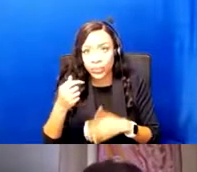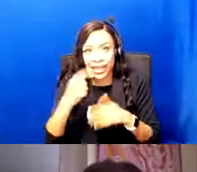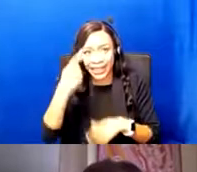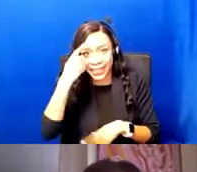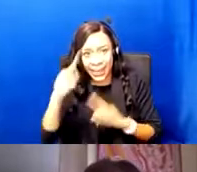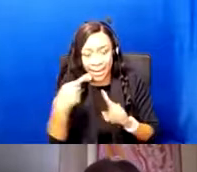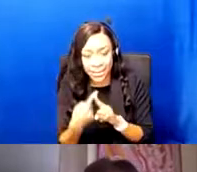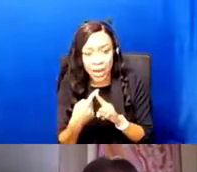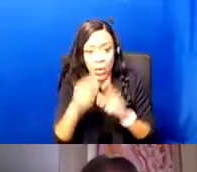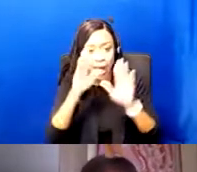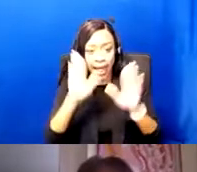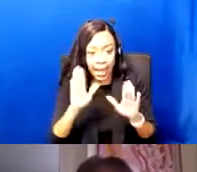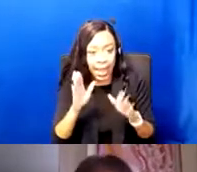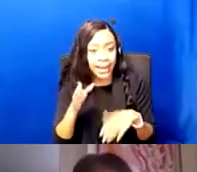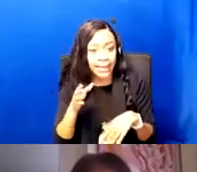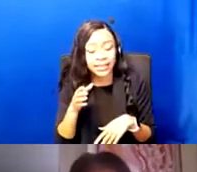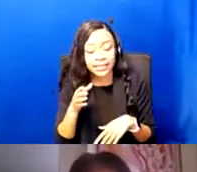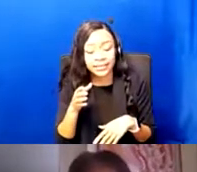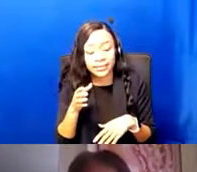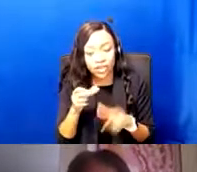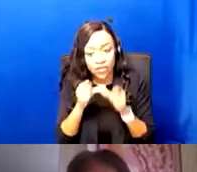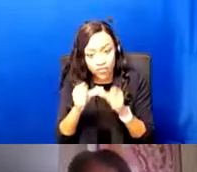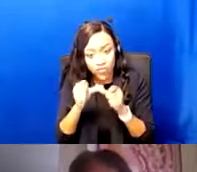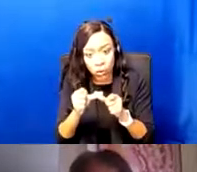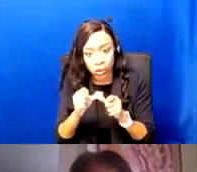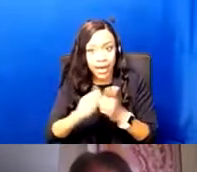with a couple different things in mind.